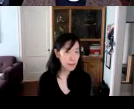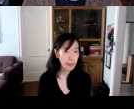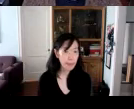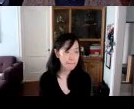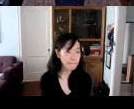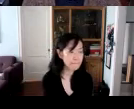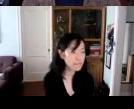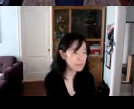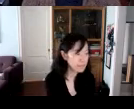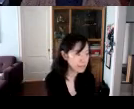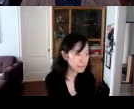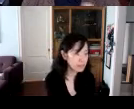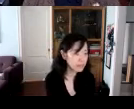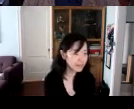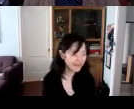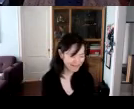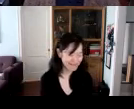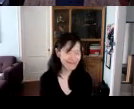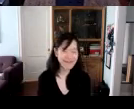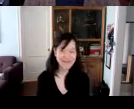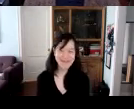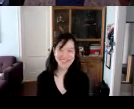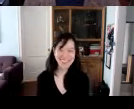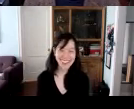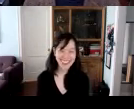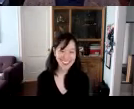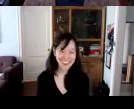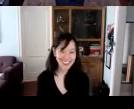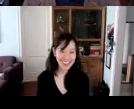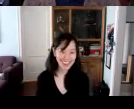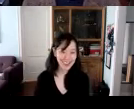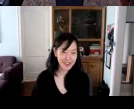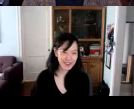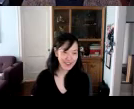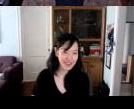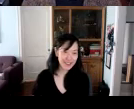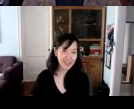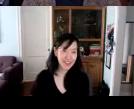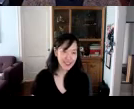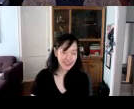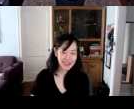Please read the entire thing before signing. It is a contract. And when you sign and submit it,